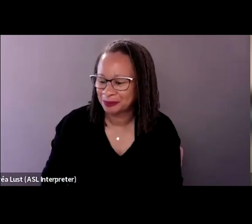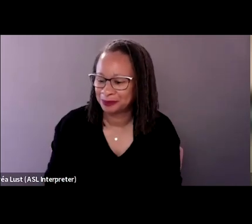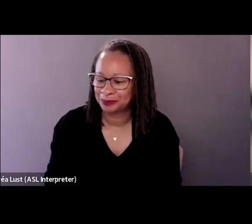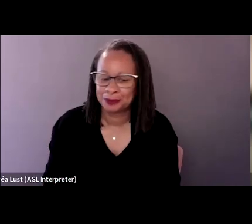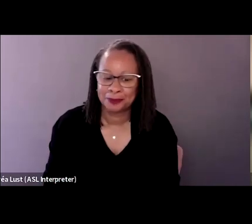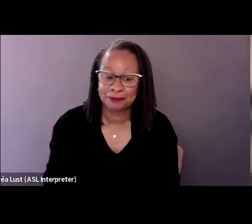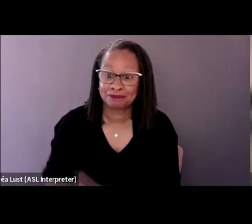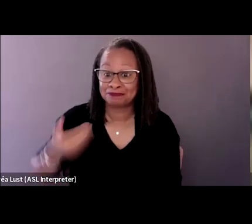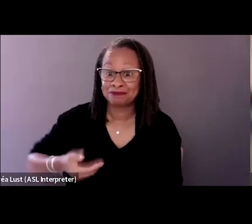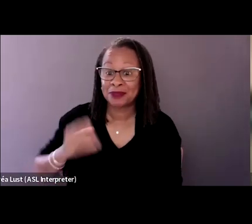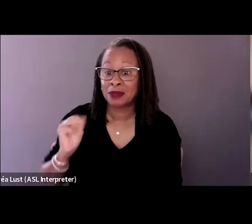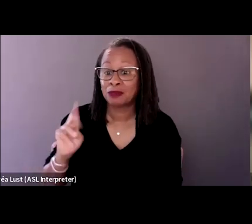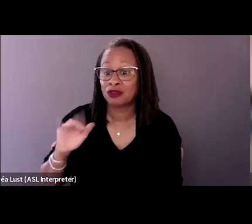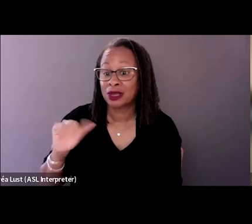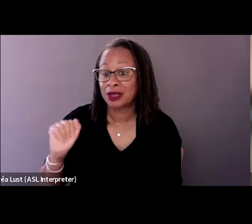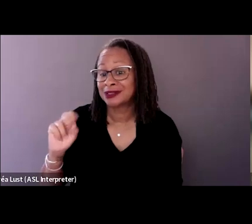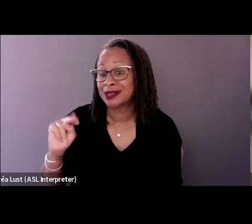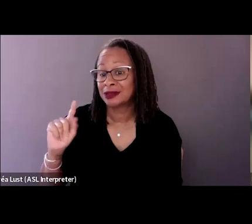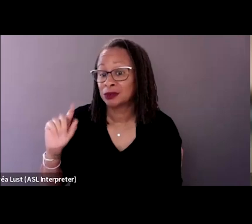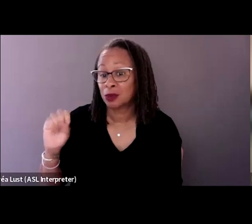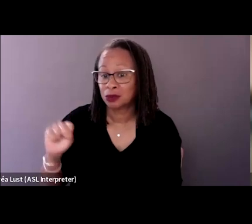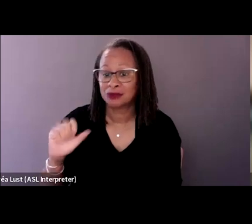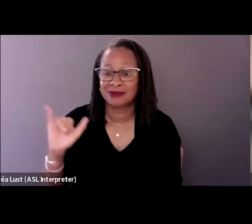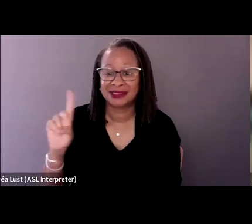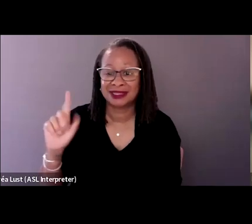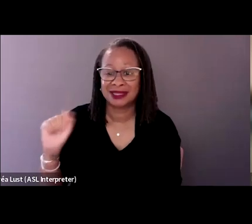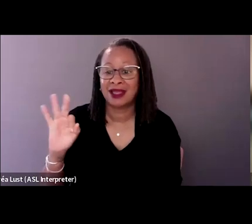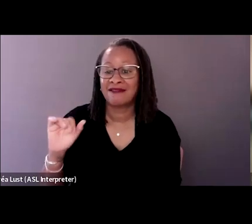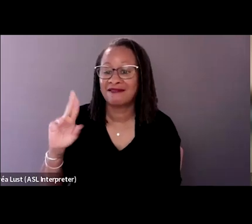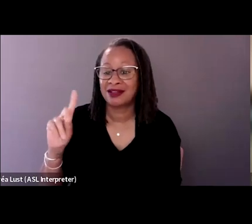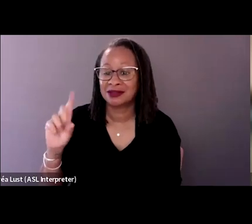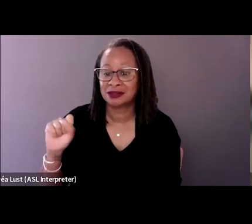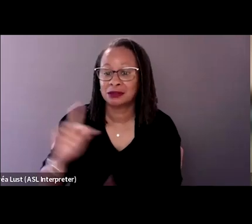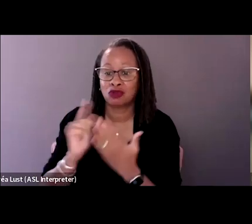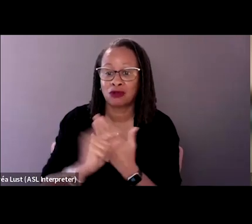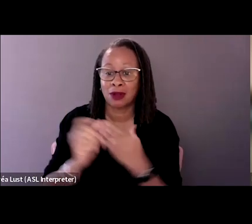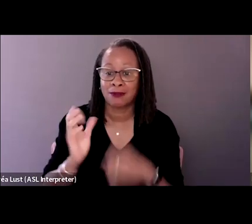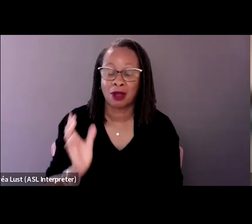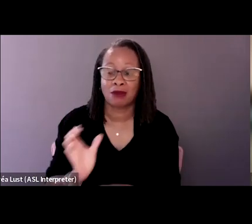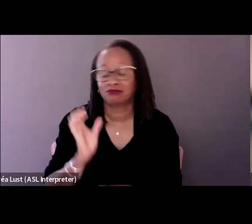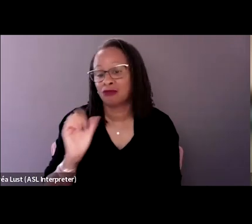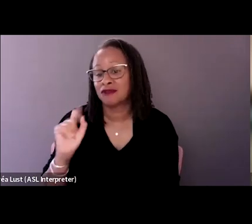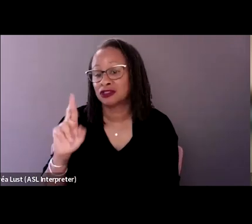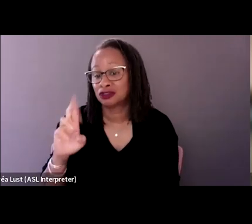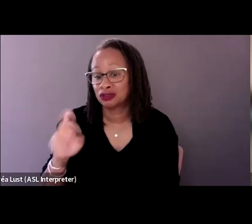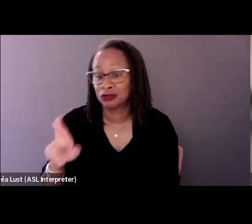My name is Maria Santos, and I am the IDA Funds Program Officer. For our blind and low vision attendees,